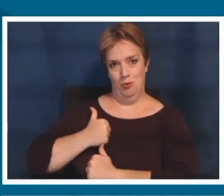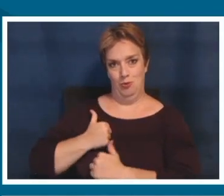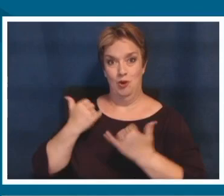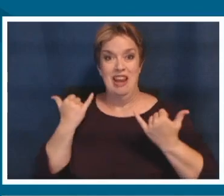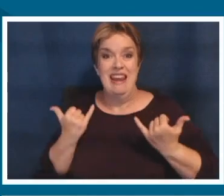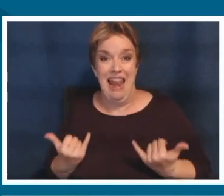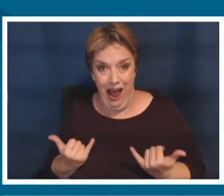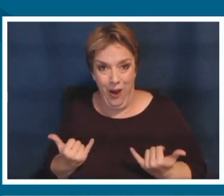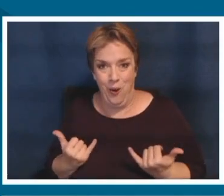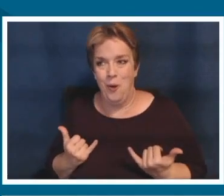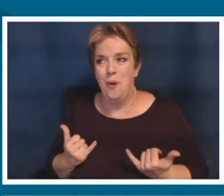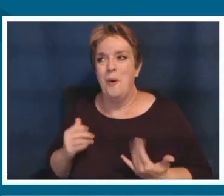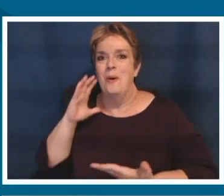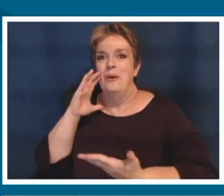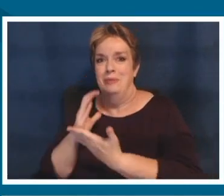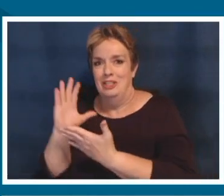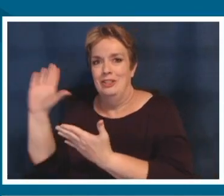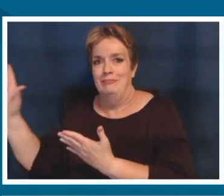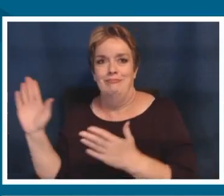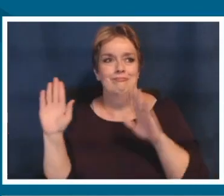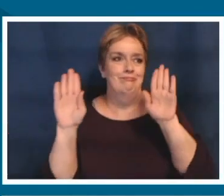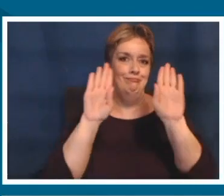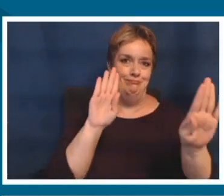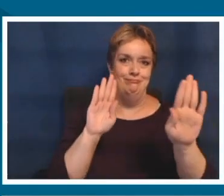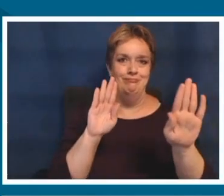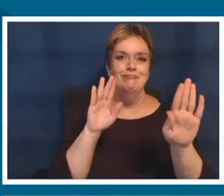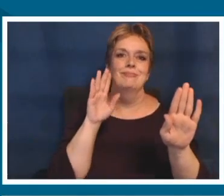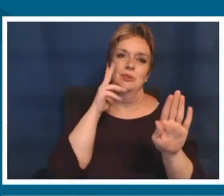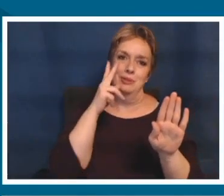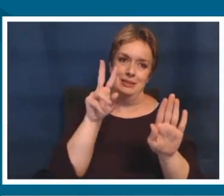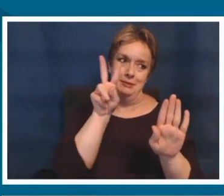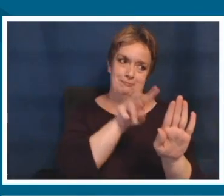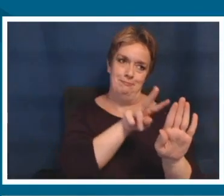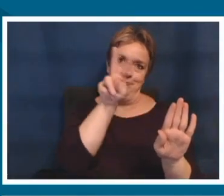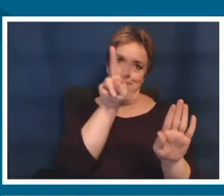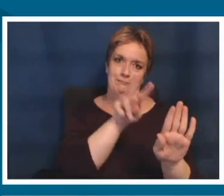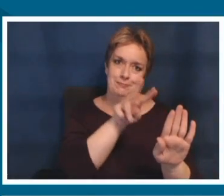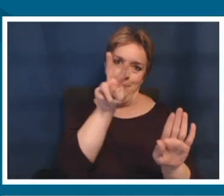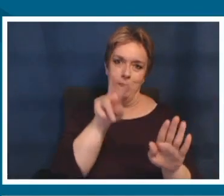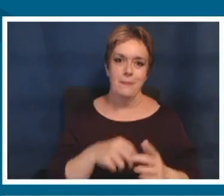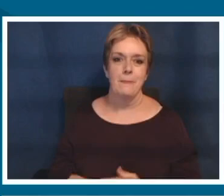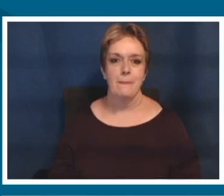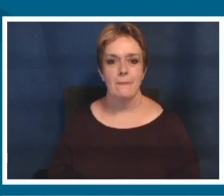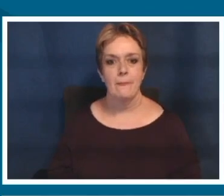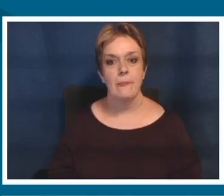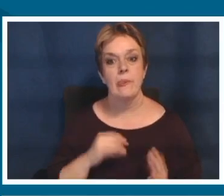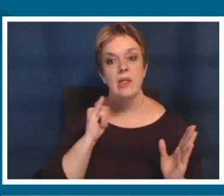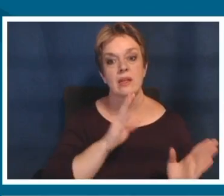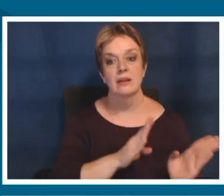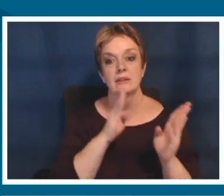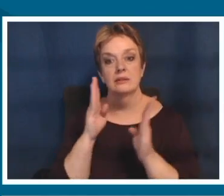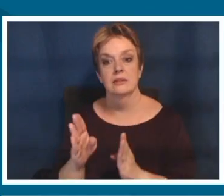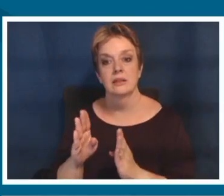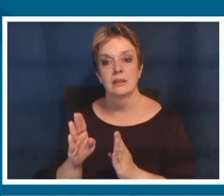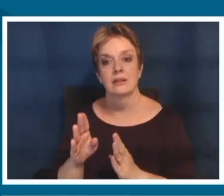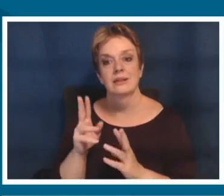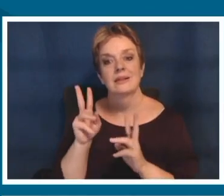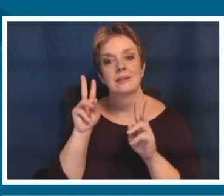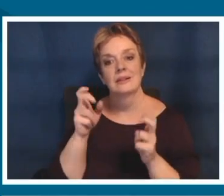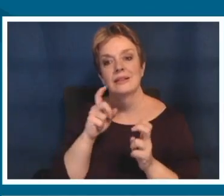so to also look at those soldiers um the the one right next to it running for freedom